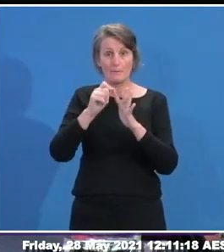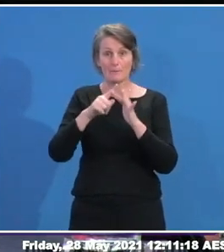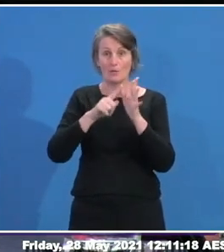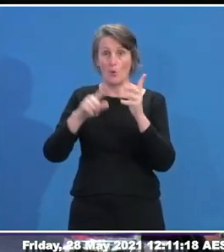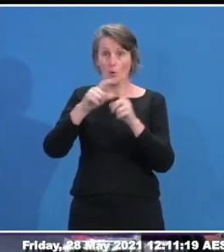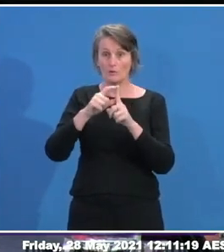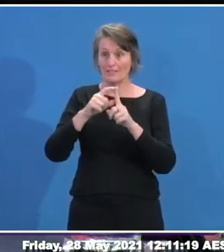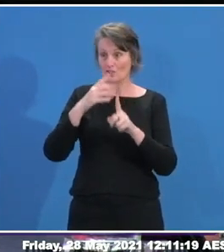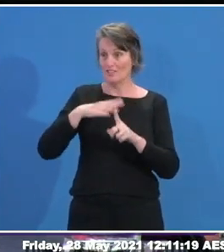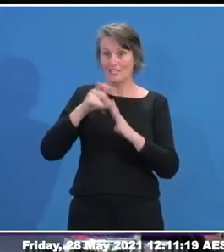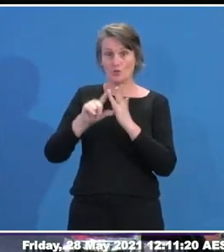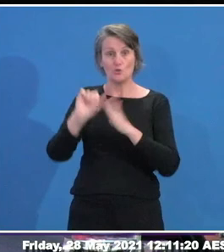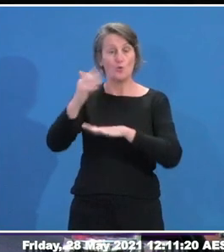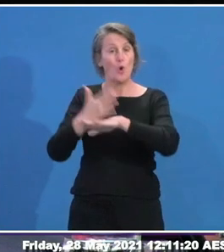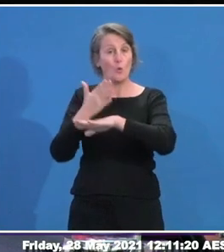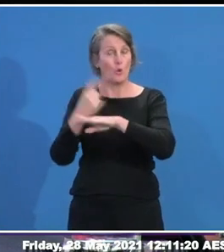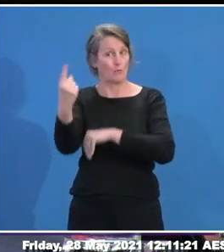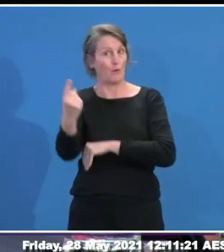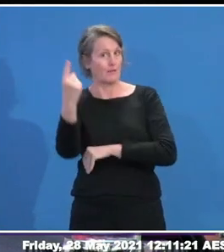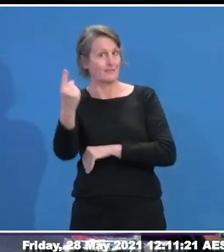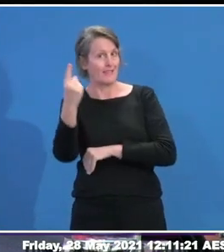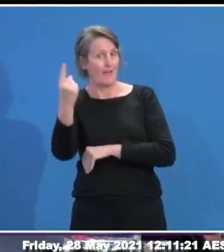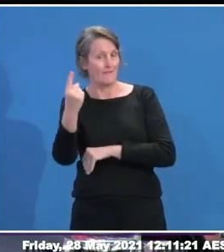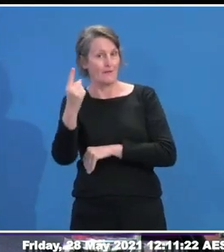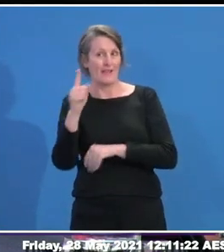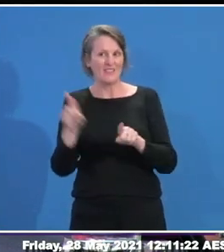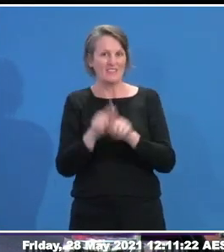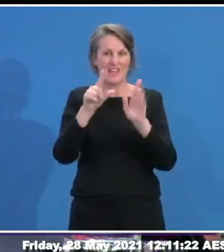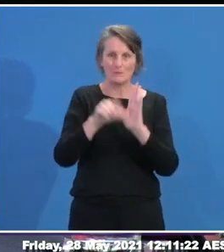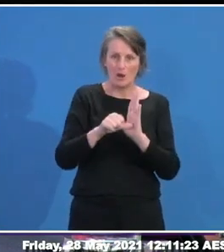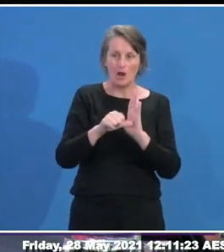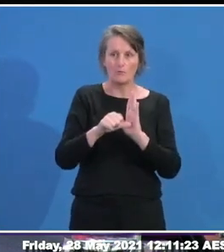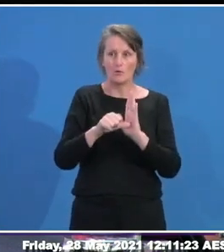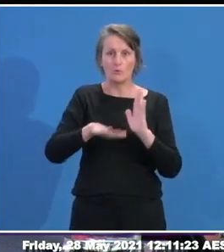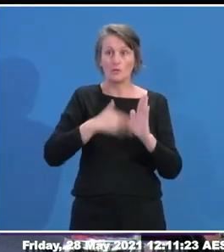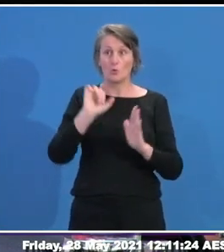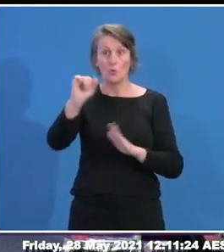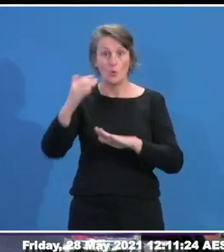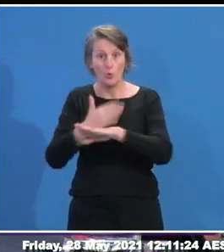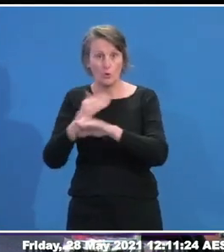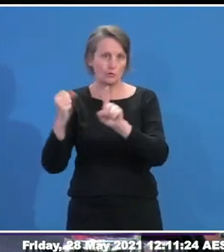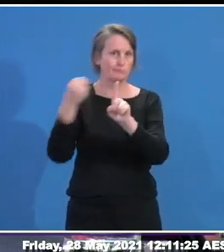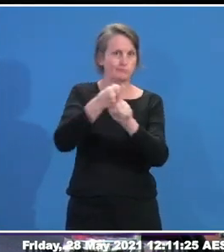work independently but also that it didn't affect the police investigation